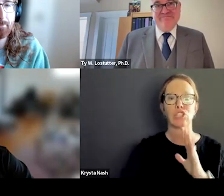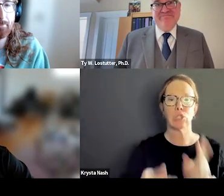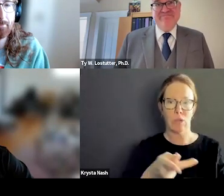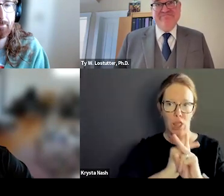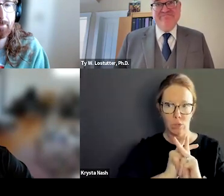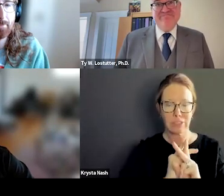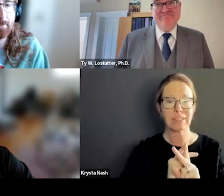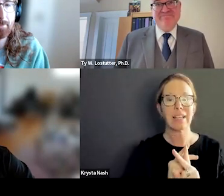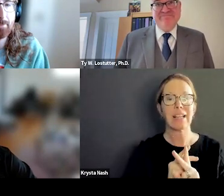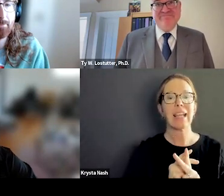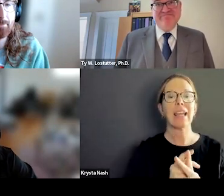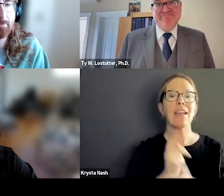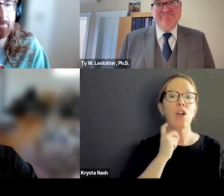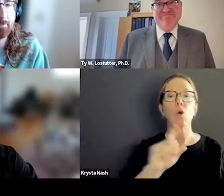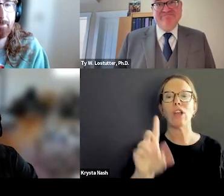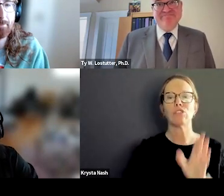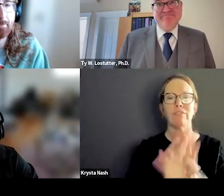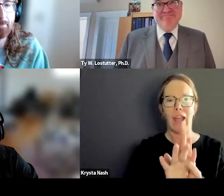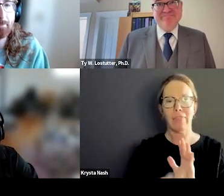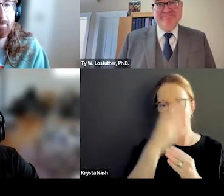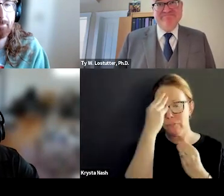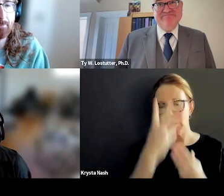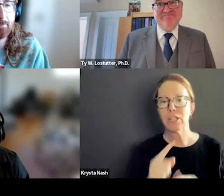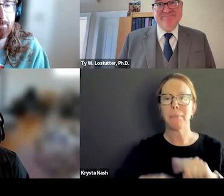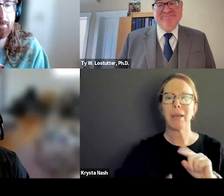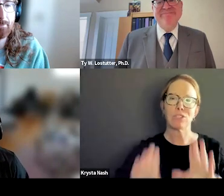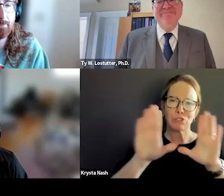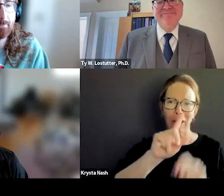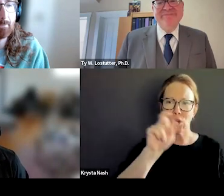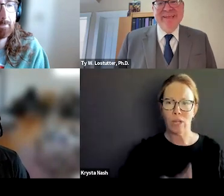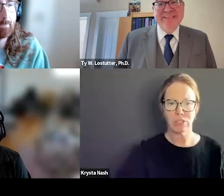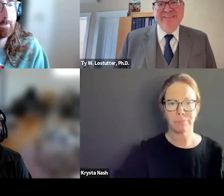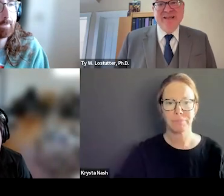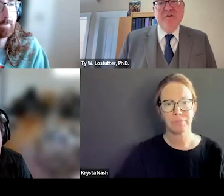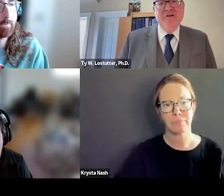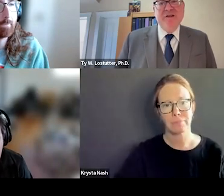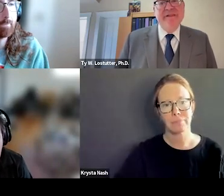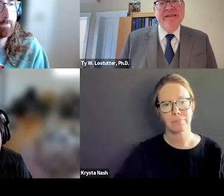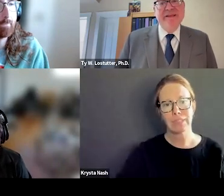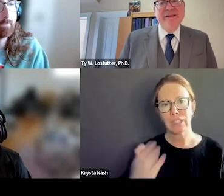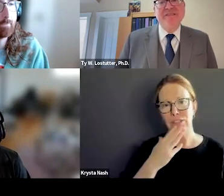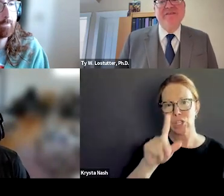If you can direct us on where to find that or anything. But it was a great question and I wanted to get to it. It is. I'm going to completely acknowledge